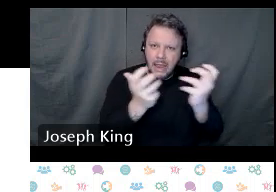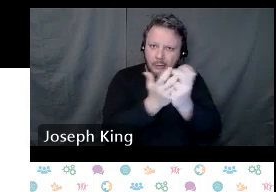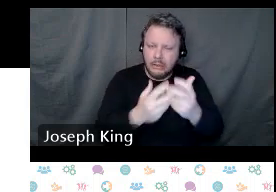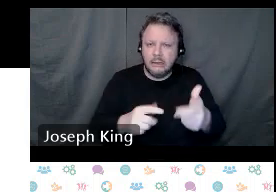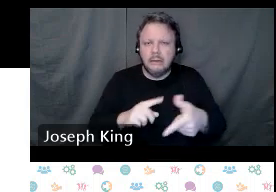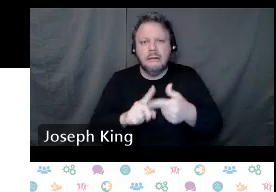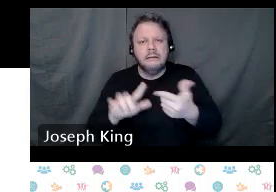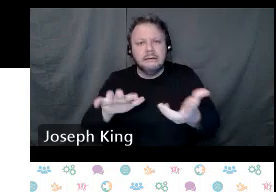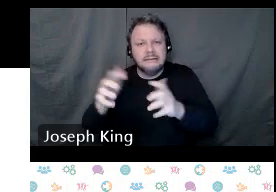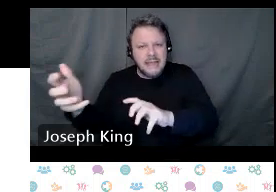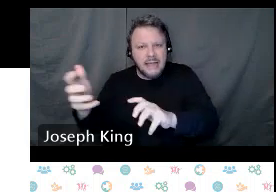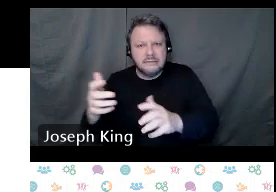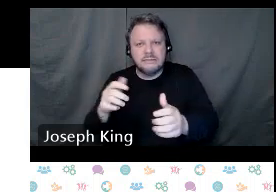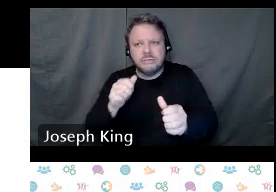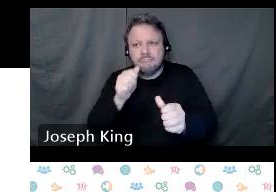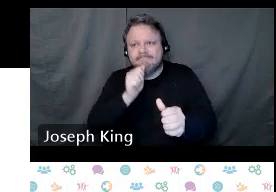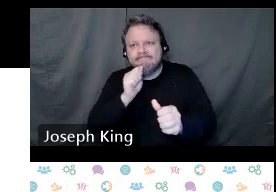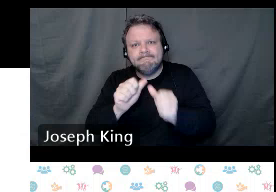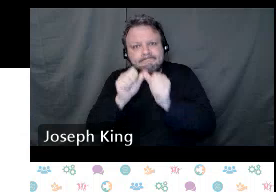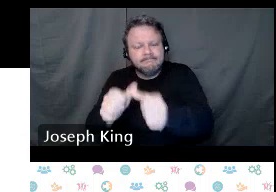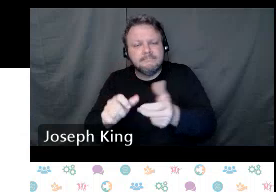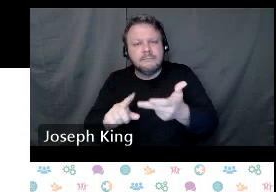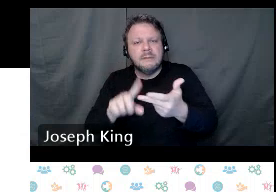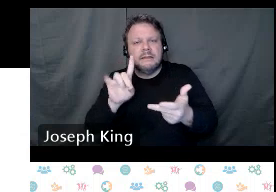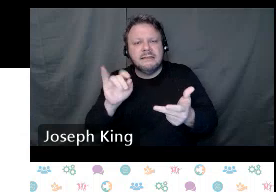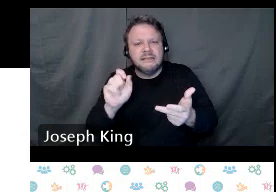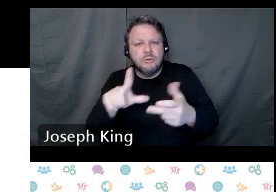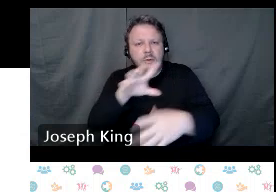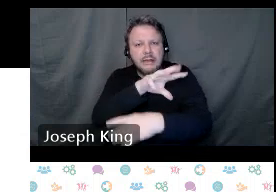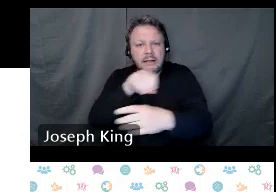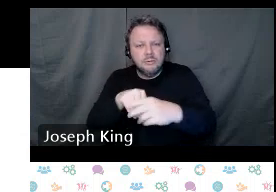Resilience, digital inclusion or caregiving support.